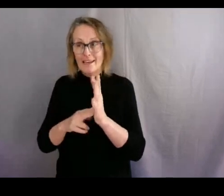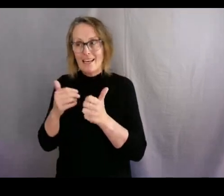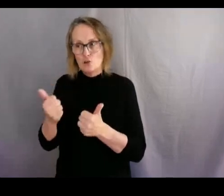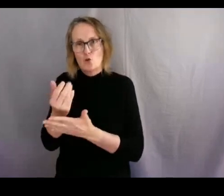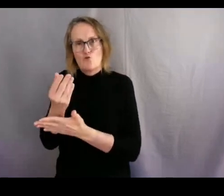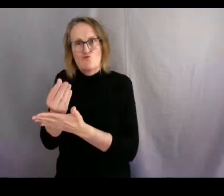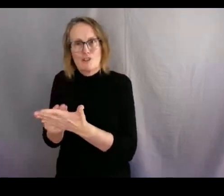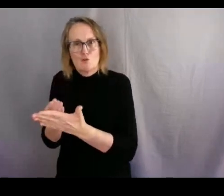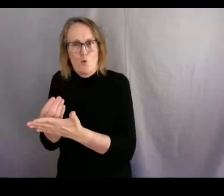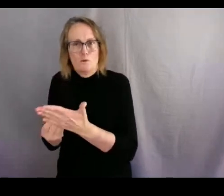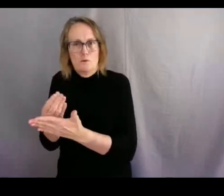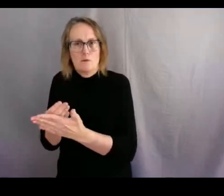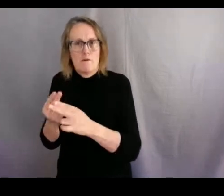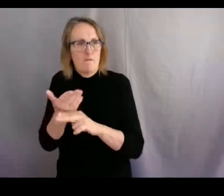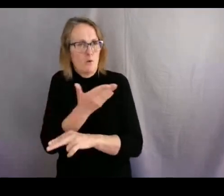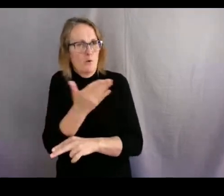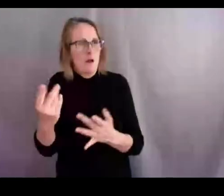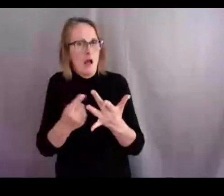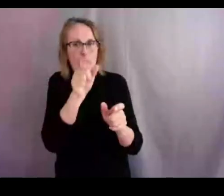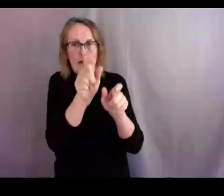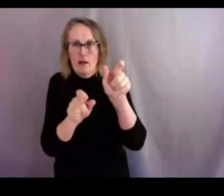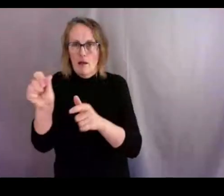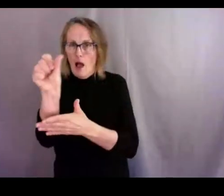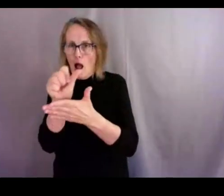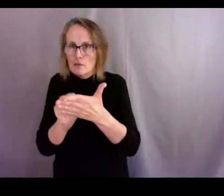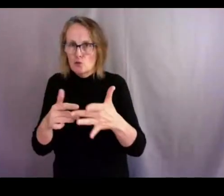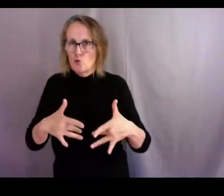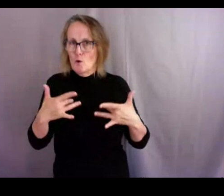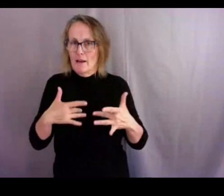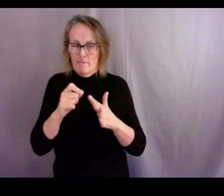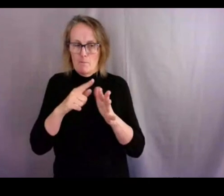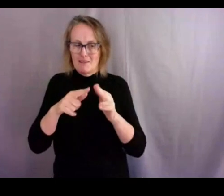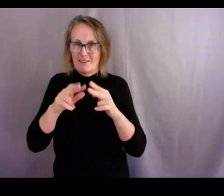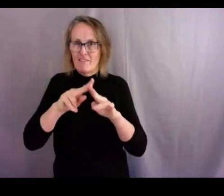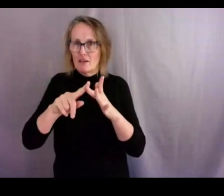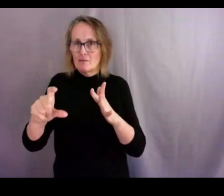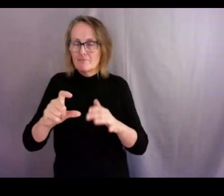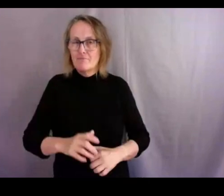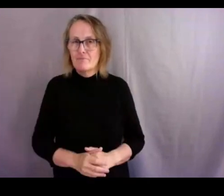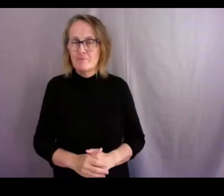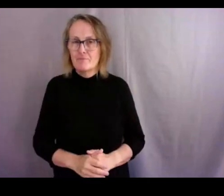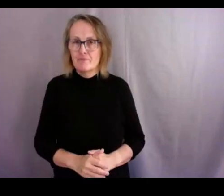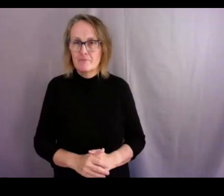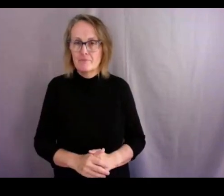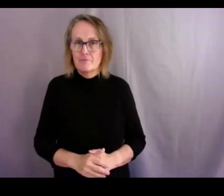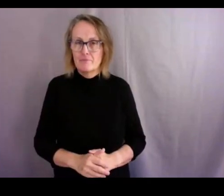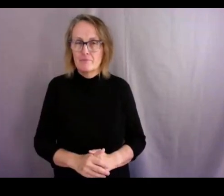and other publics in the Pacific today. My sense is that if we plunge more deeply